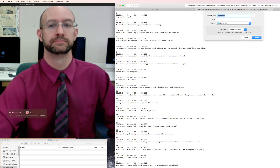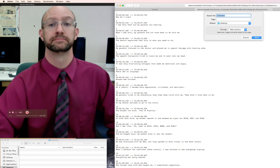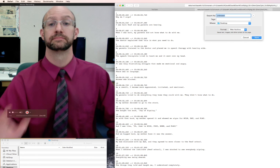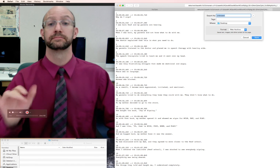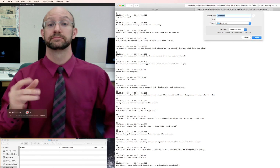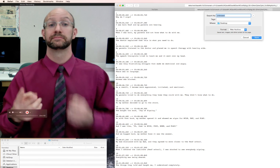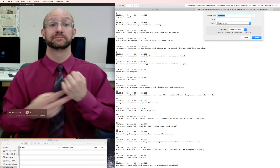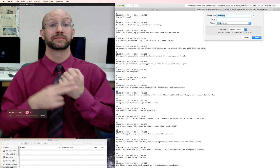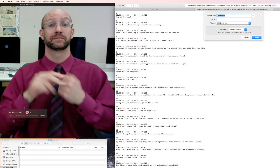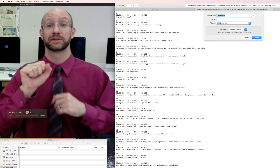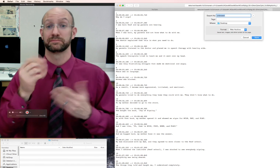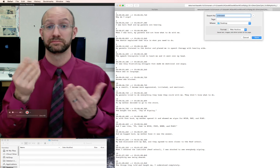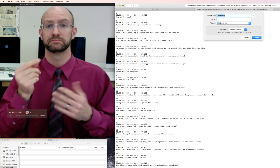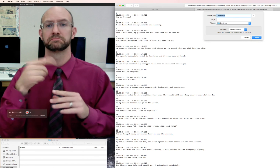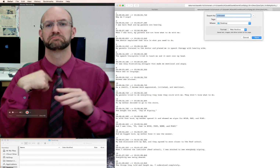Okay, I would save as...